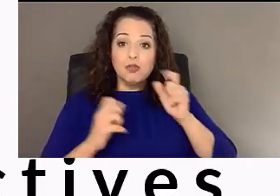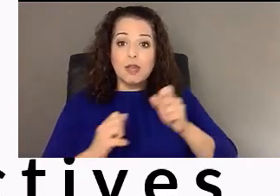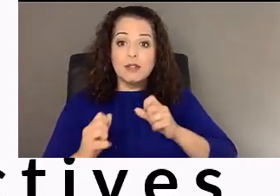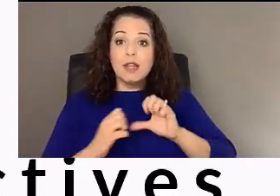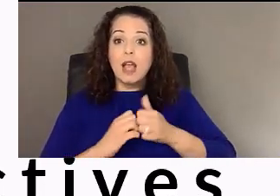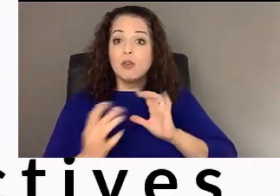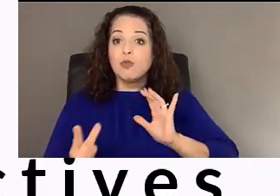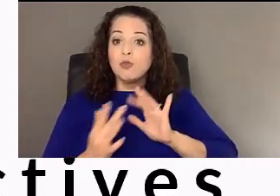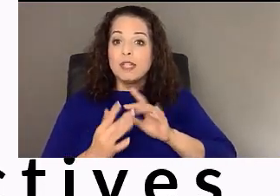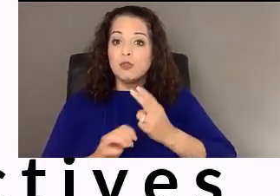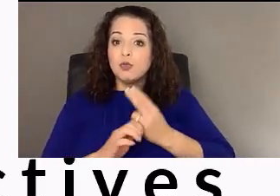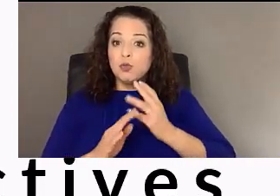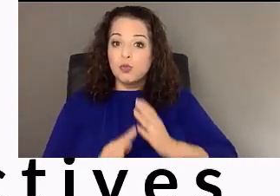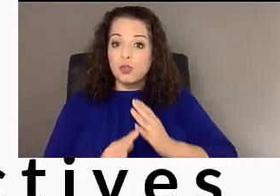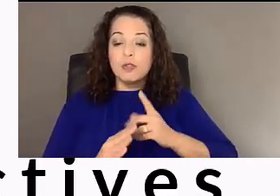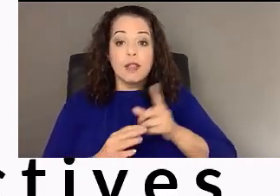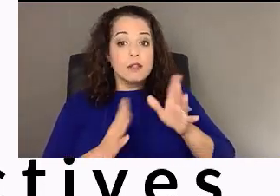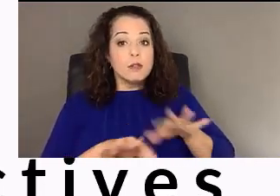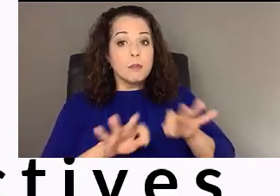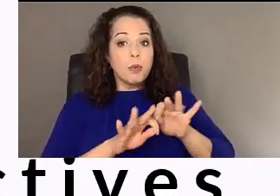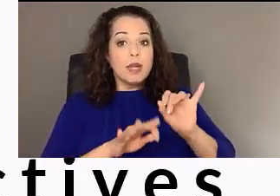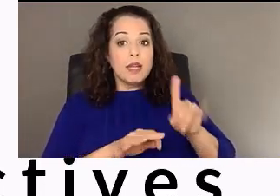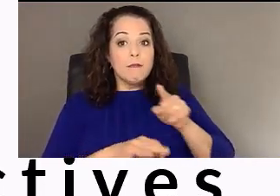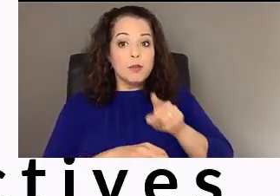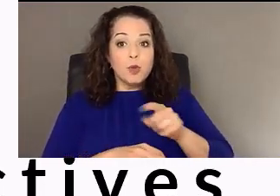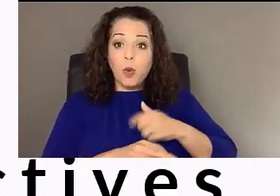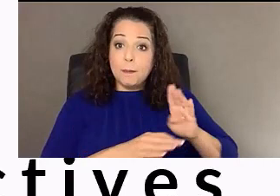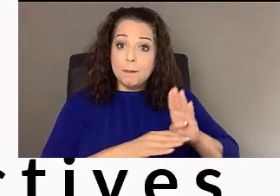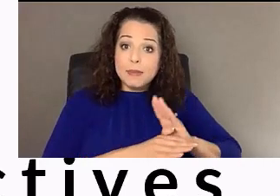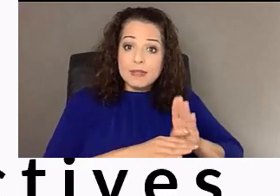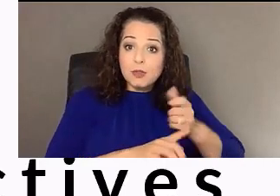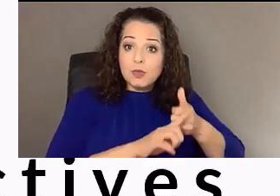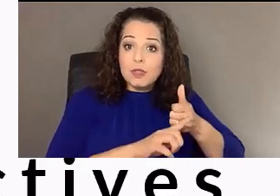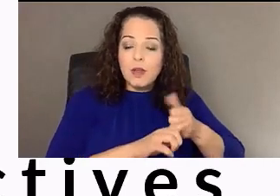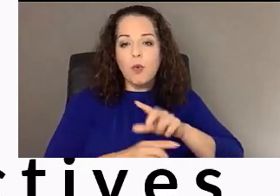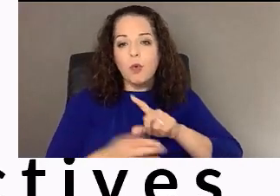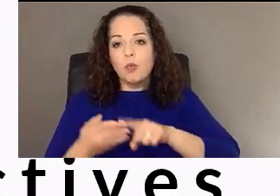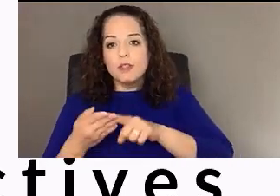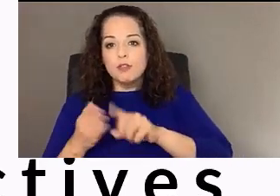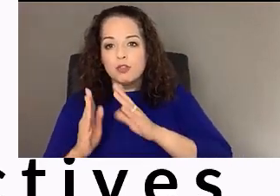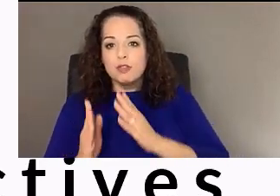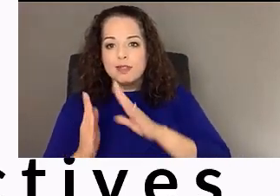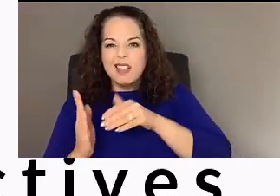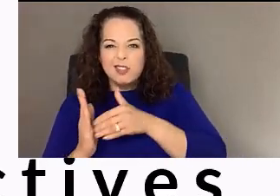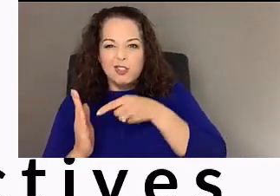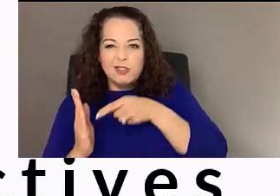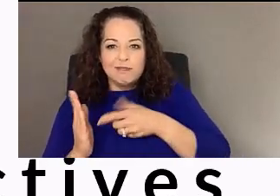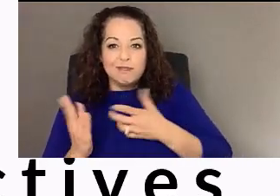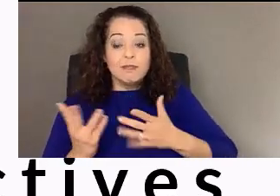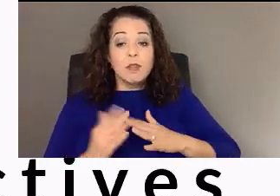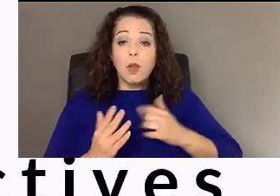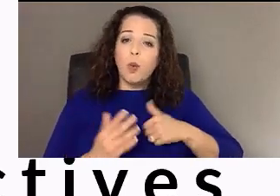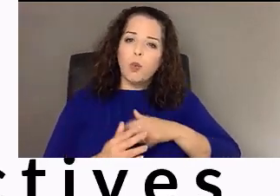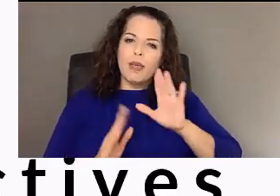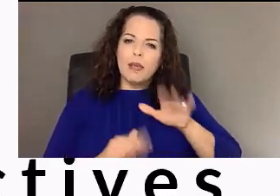This is important whether you are a business or a research center. So you might think, well, we work on technology translation.